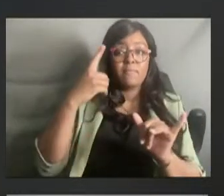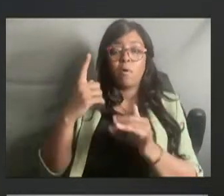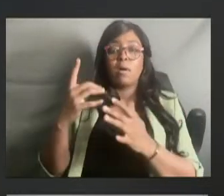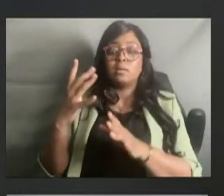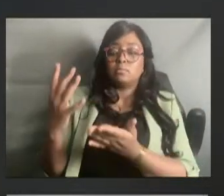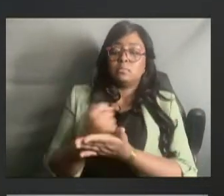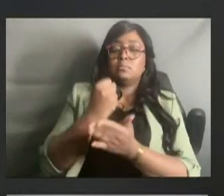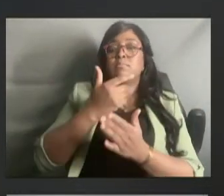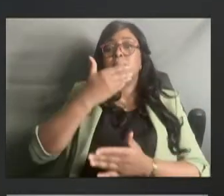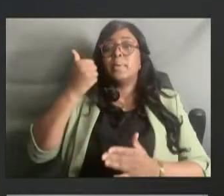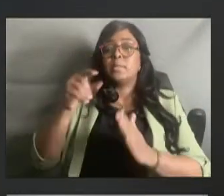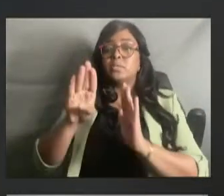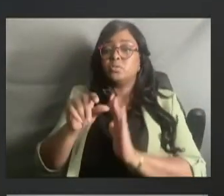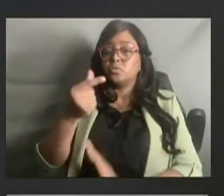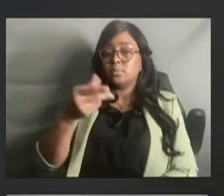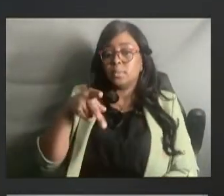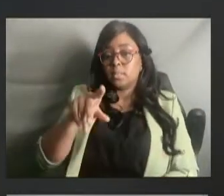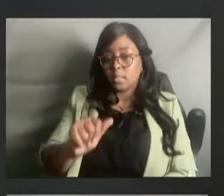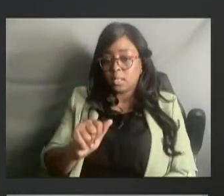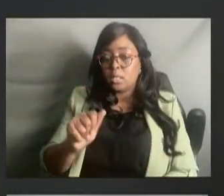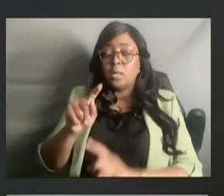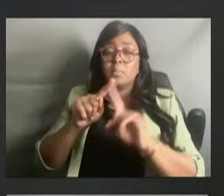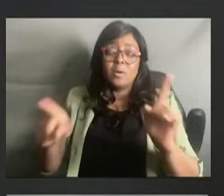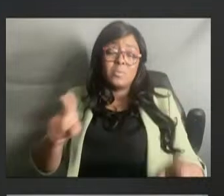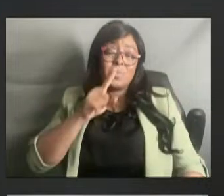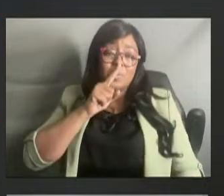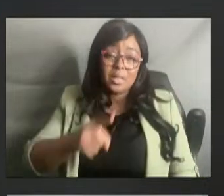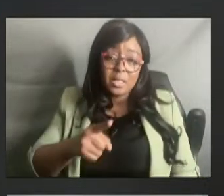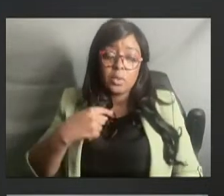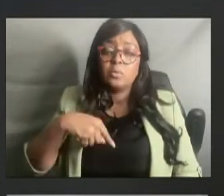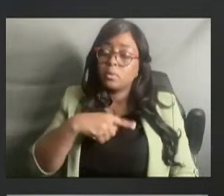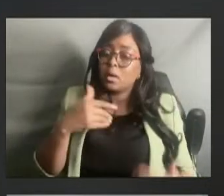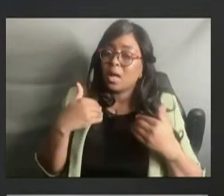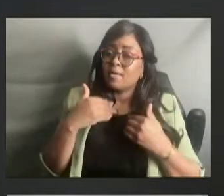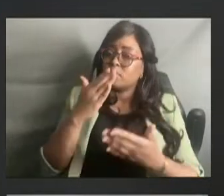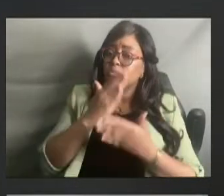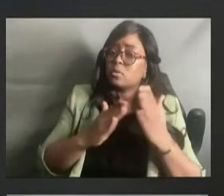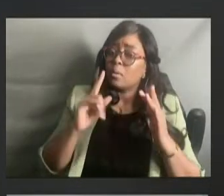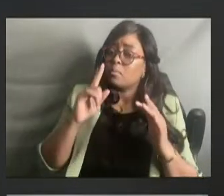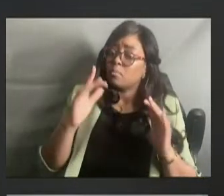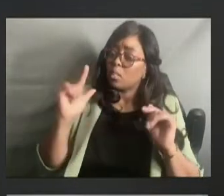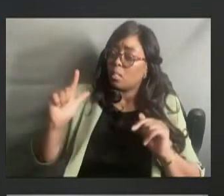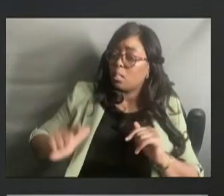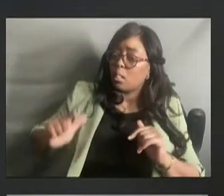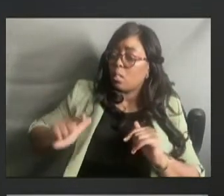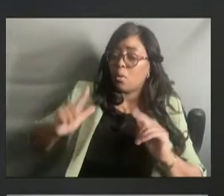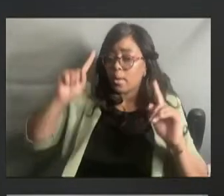system a little bit to leverage